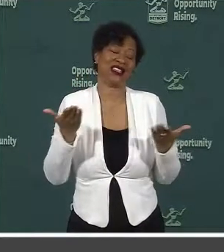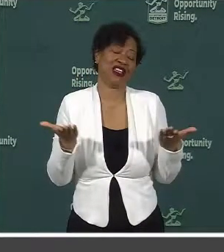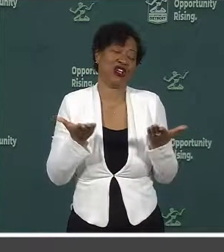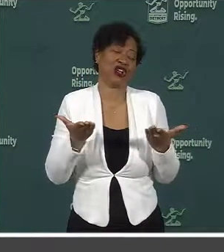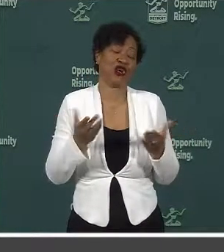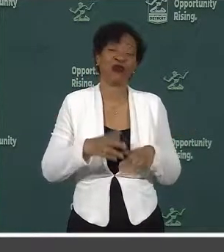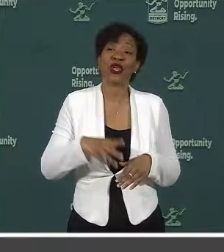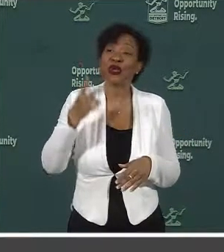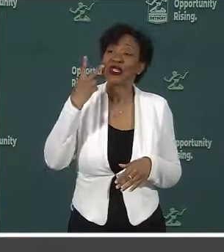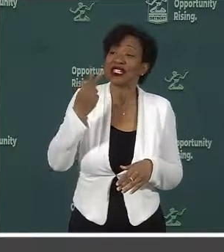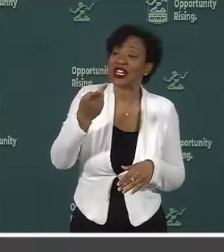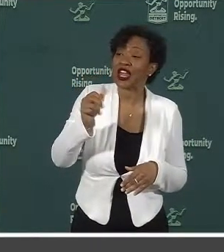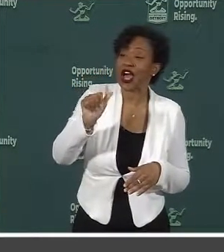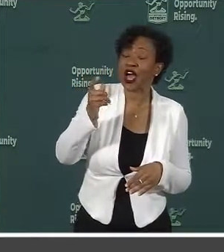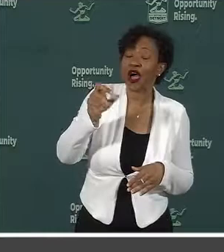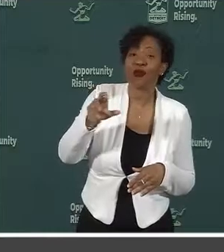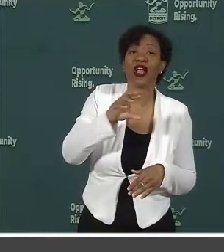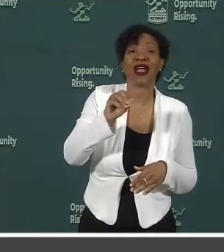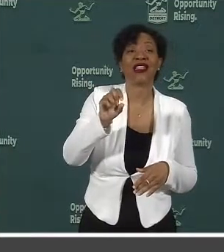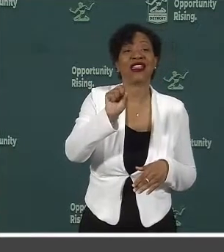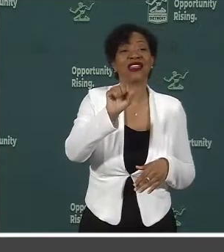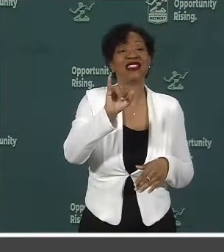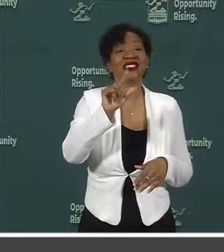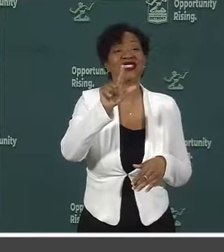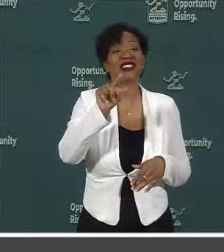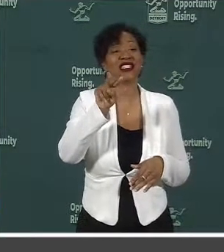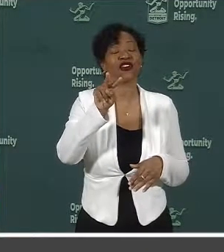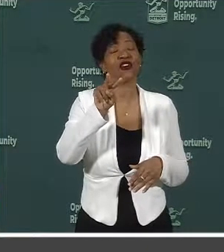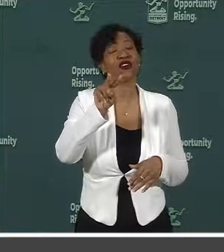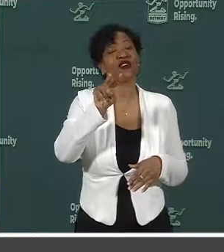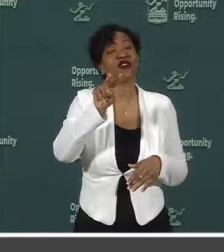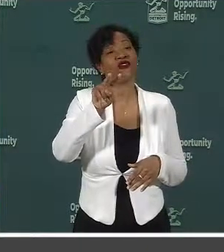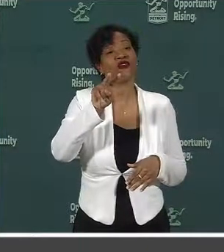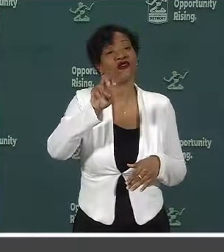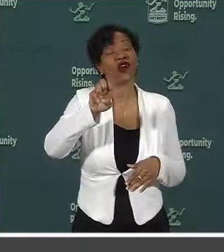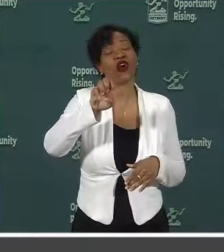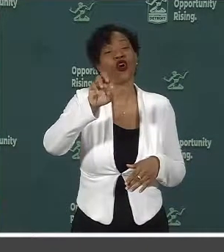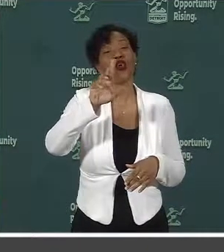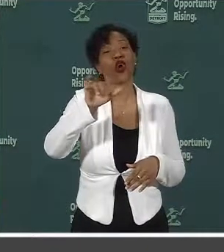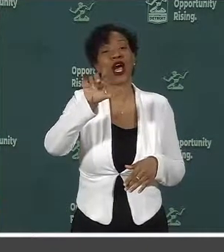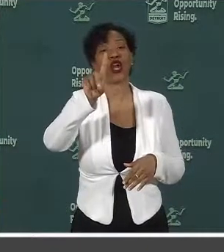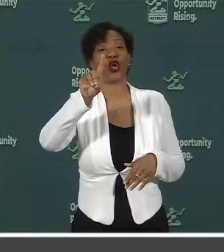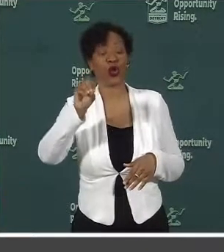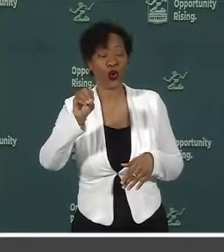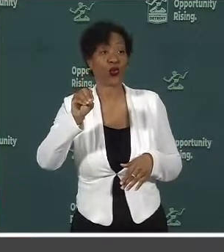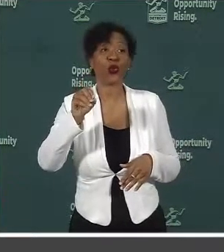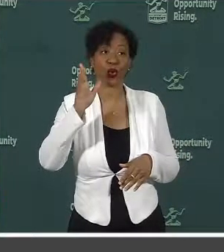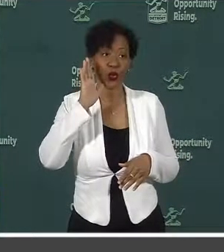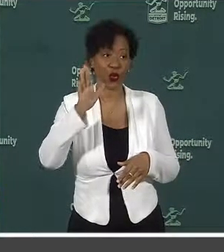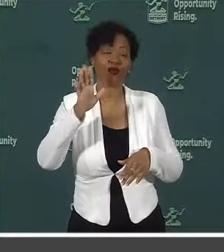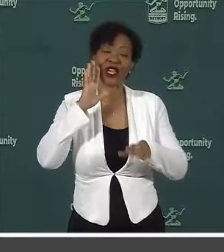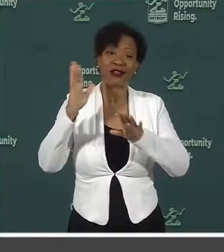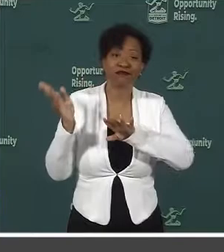ORIGINS COMING OFF THIS LINE INTO THE UAW WHOSE NEGOTIATION MADE THIS POSSIBLE UAW